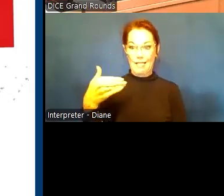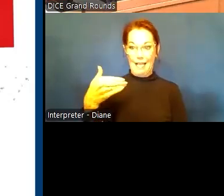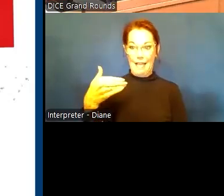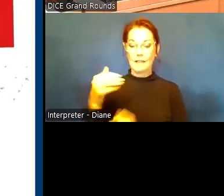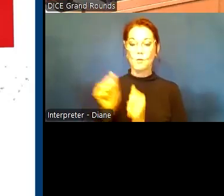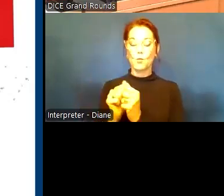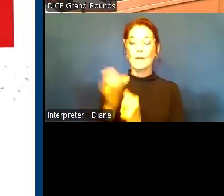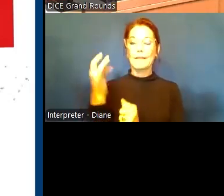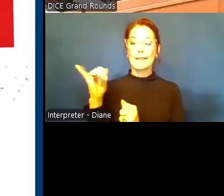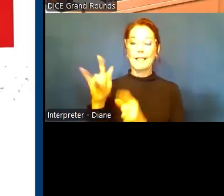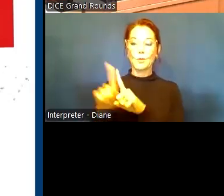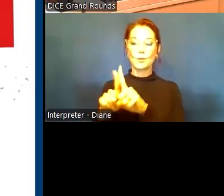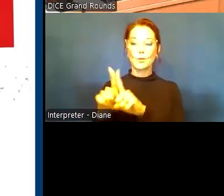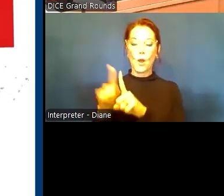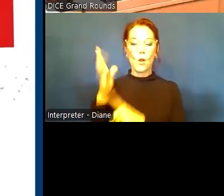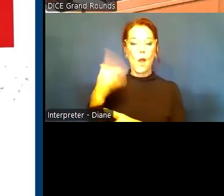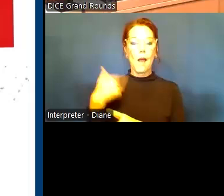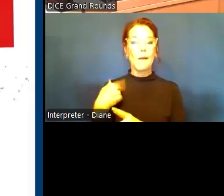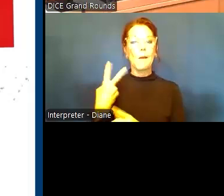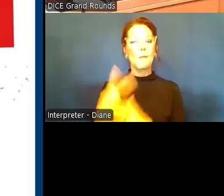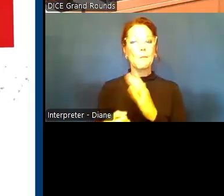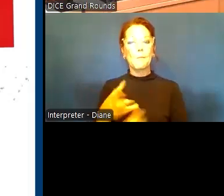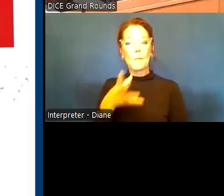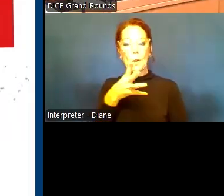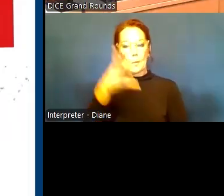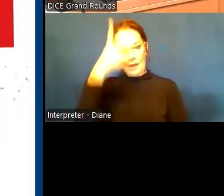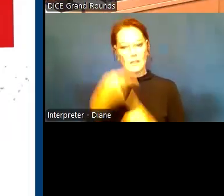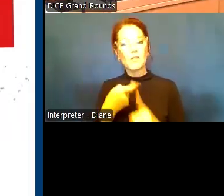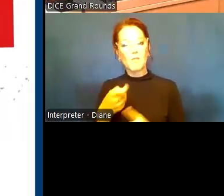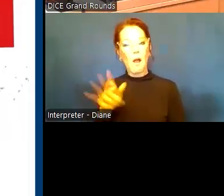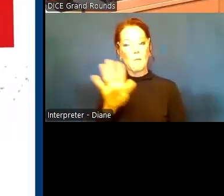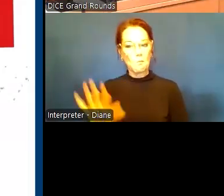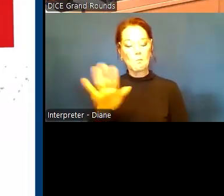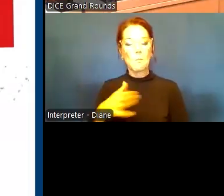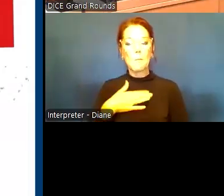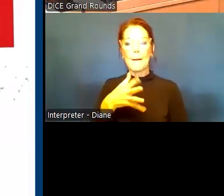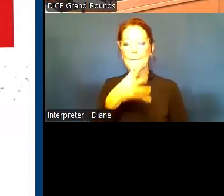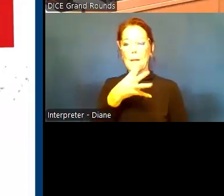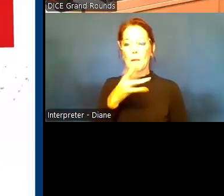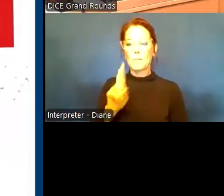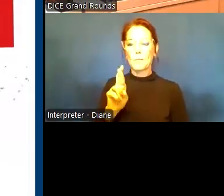the south of Vietnam my mom was a refugee um and my dad immigrated through more traditional means